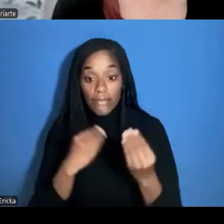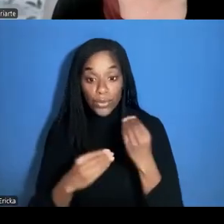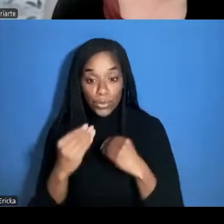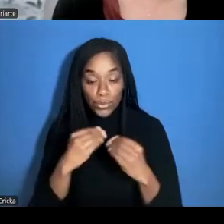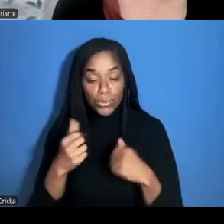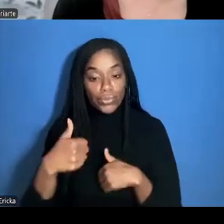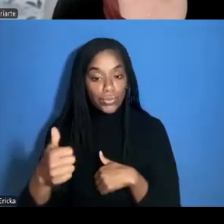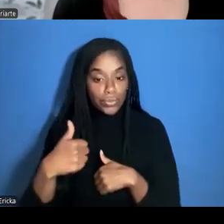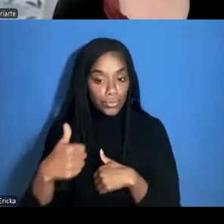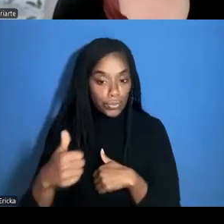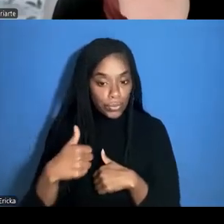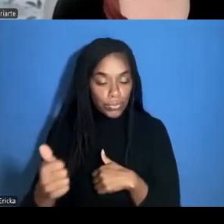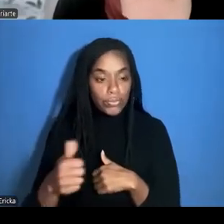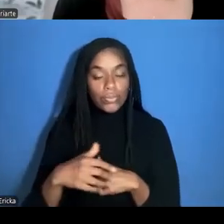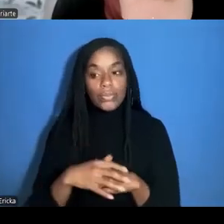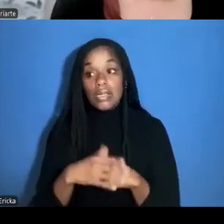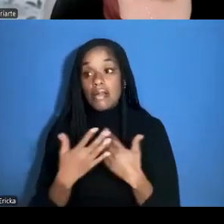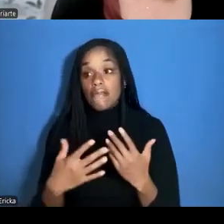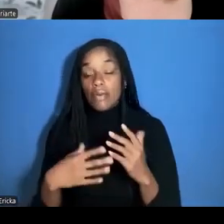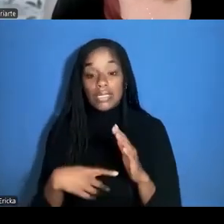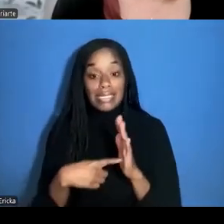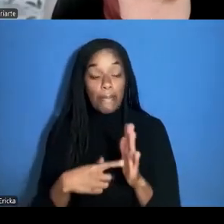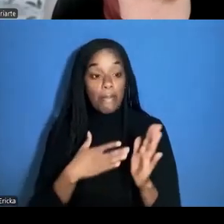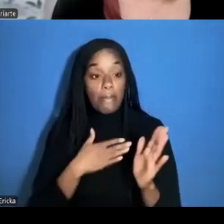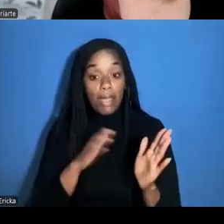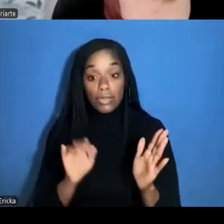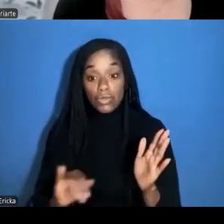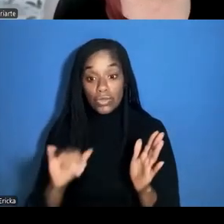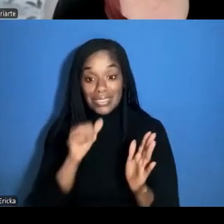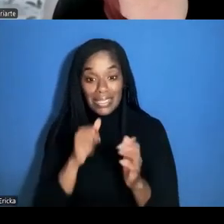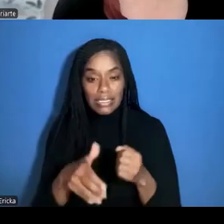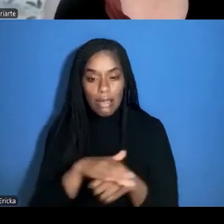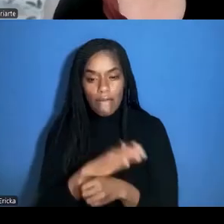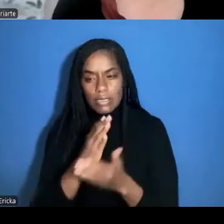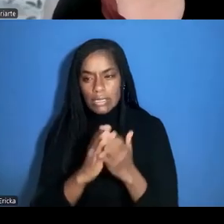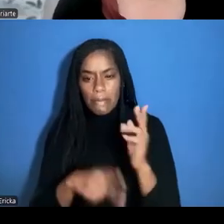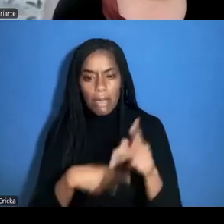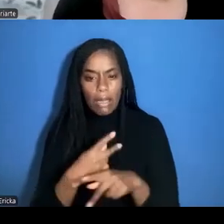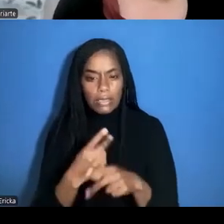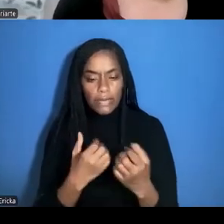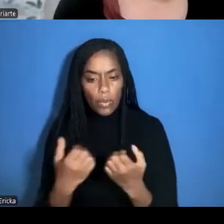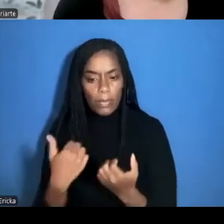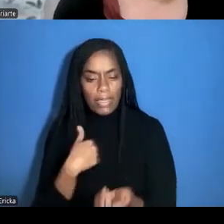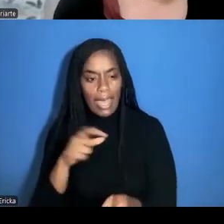Let's say my insurance doesn't cover certain type of equipment that I need for my disability.